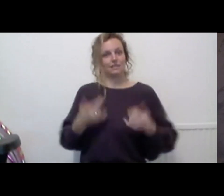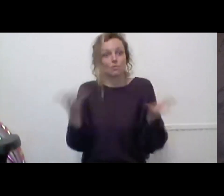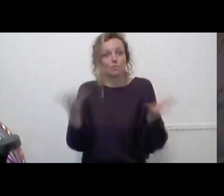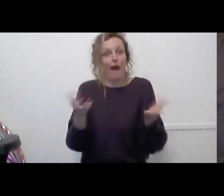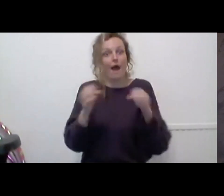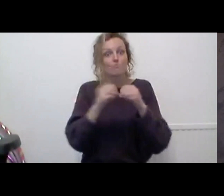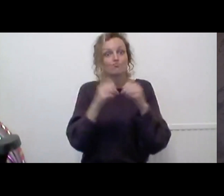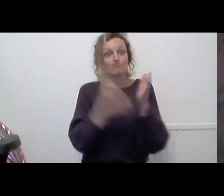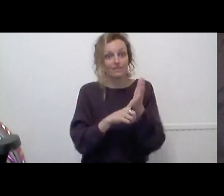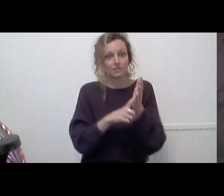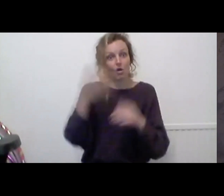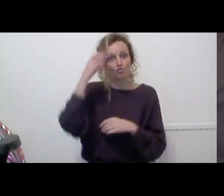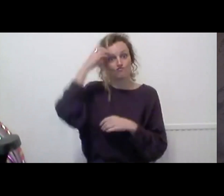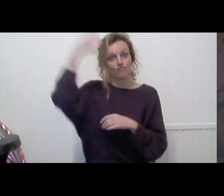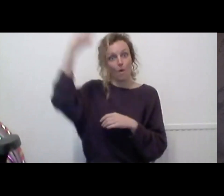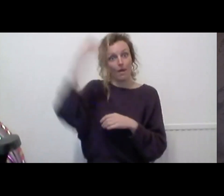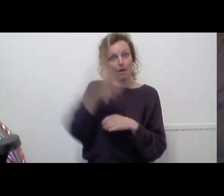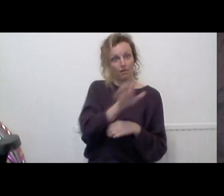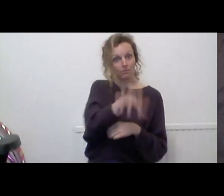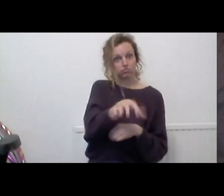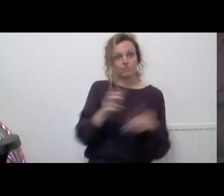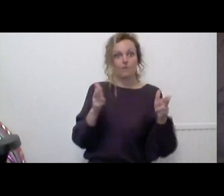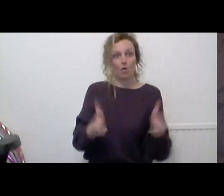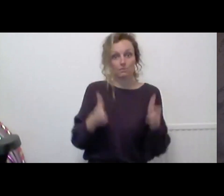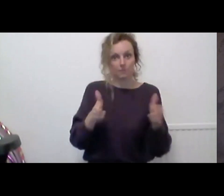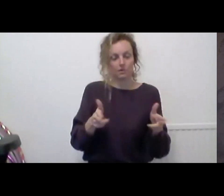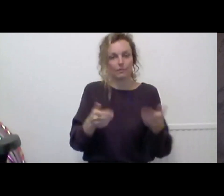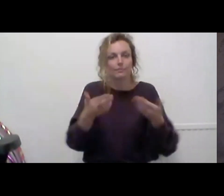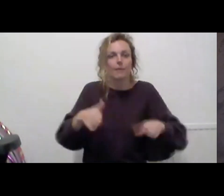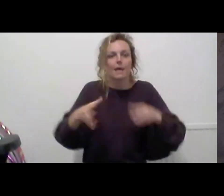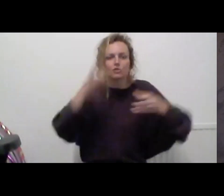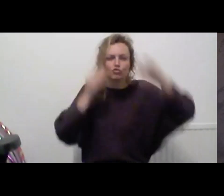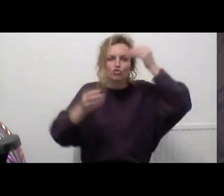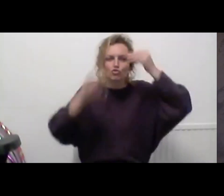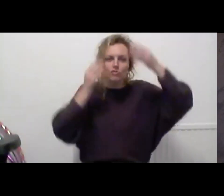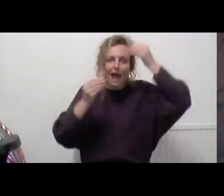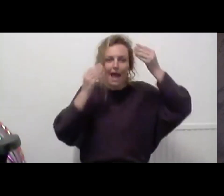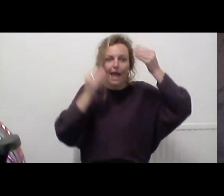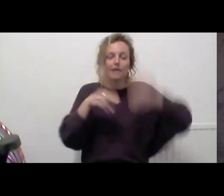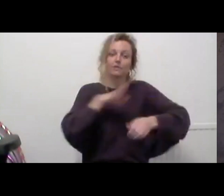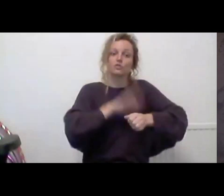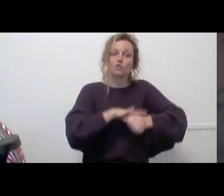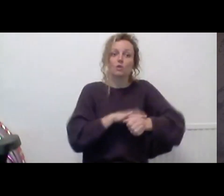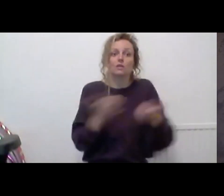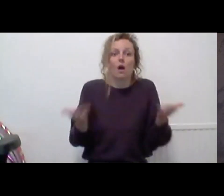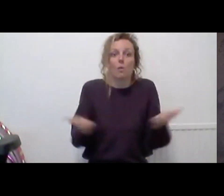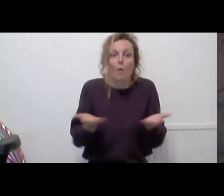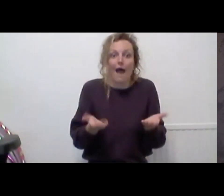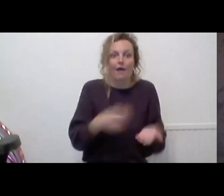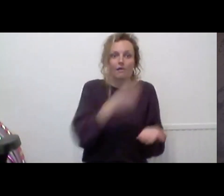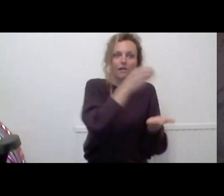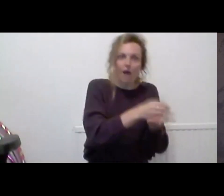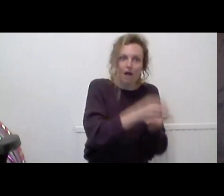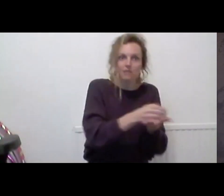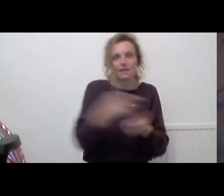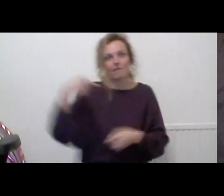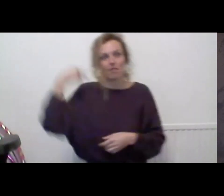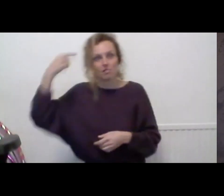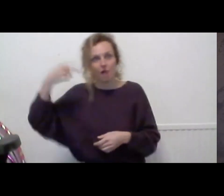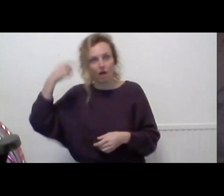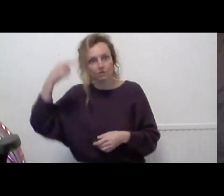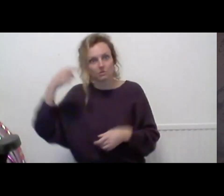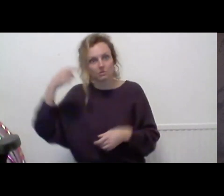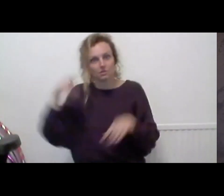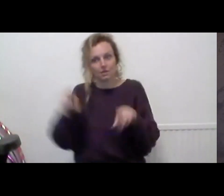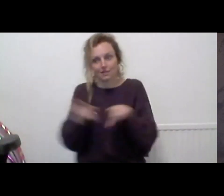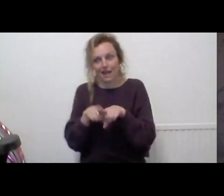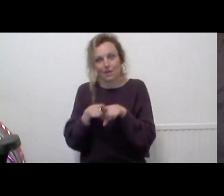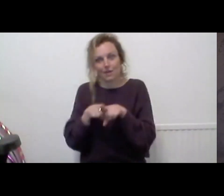She trains to be a doctor in Cardiff, London and Oxford and has a PhD in vaccinology from Oxford